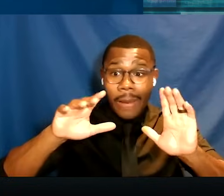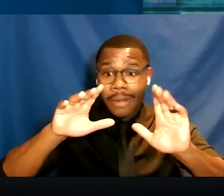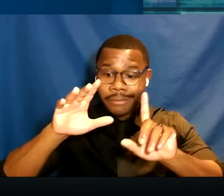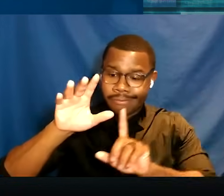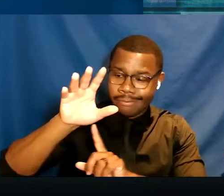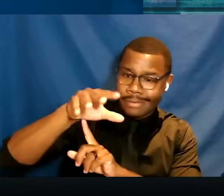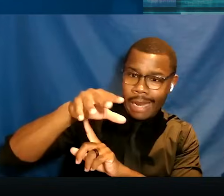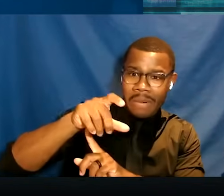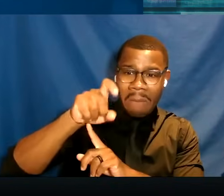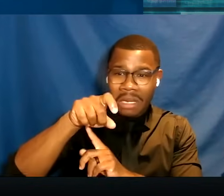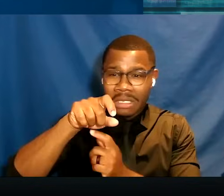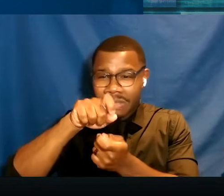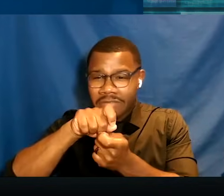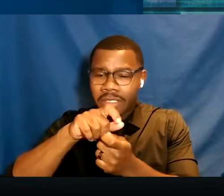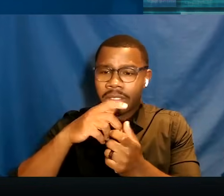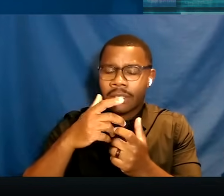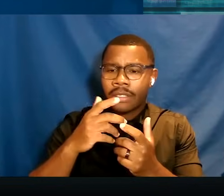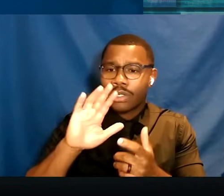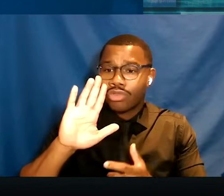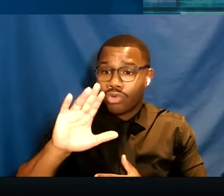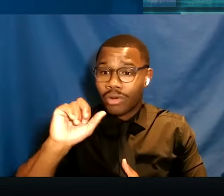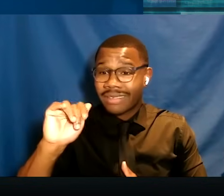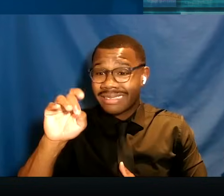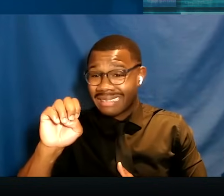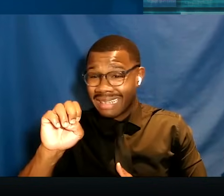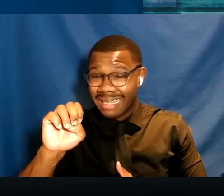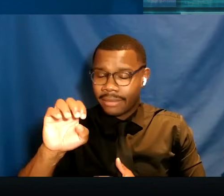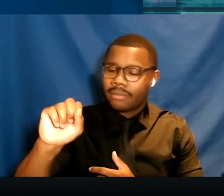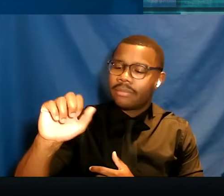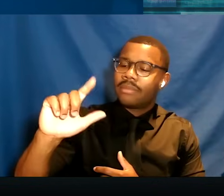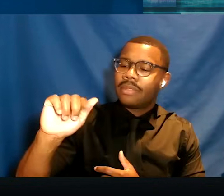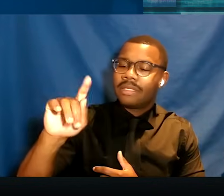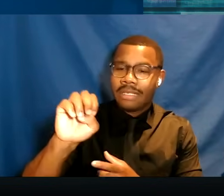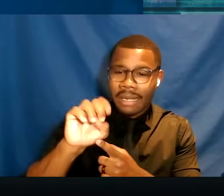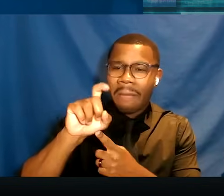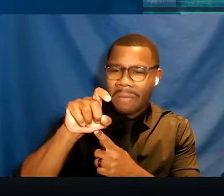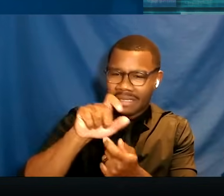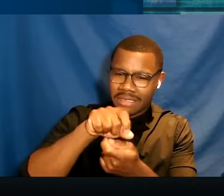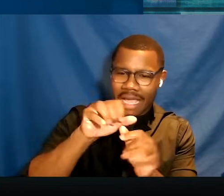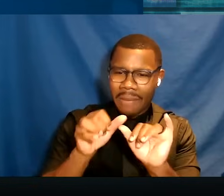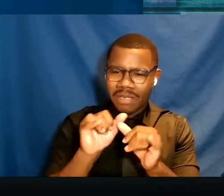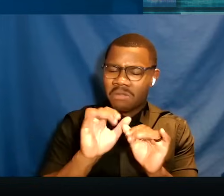And I think we did a lot to make things easier for members who when they're self-taping,